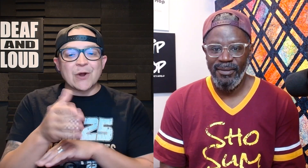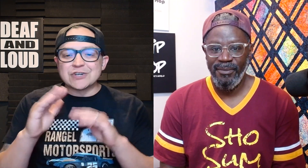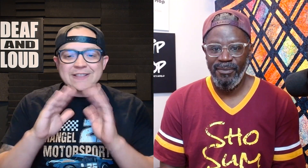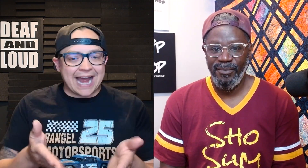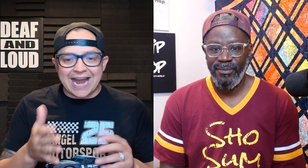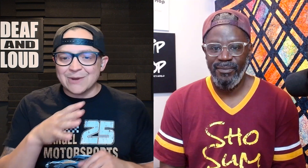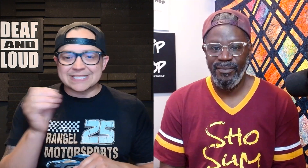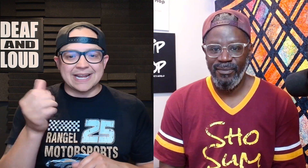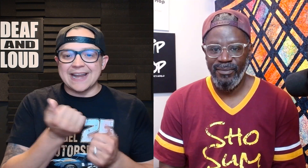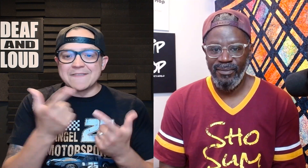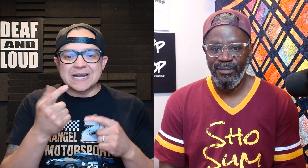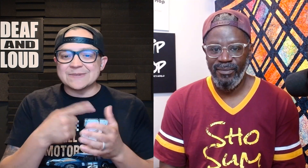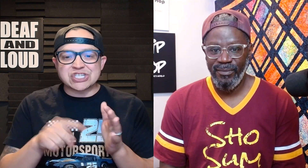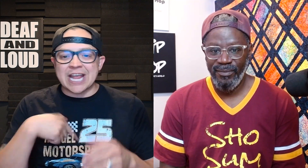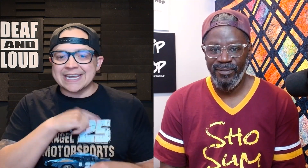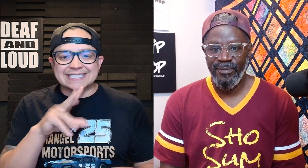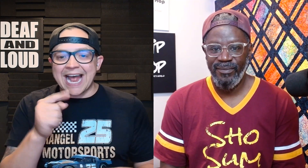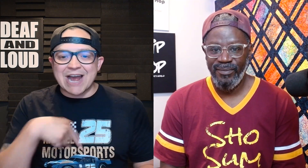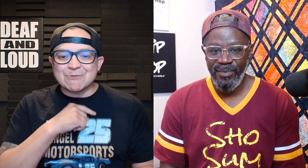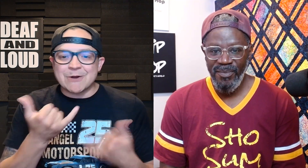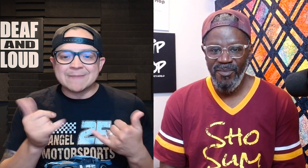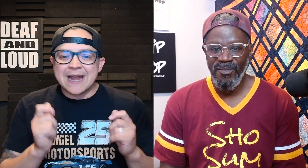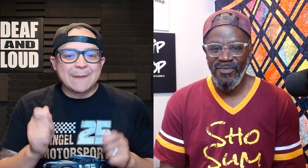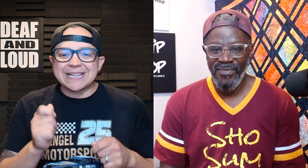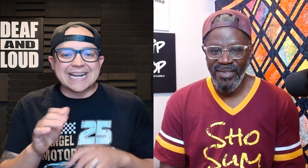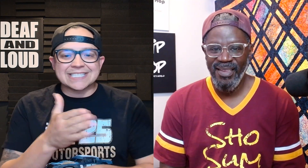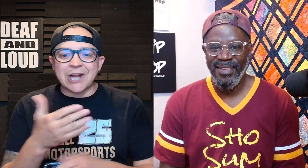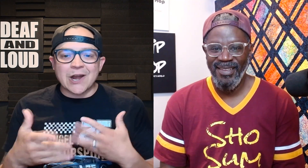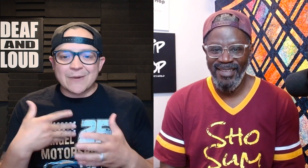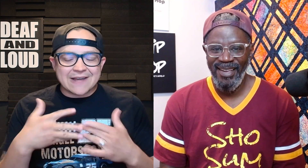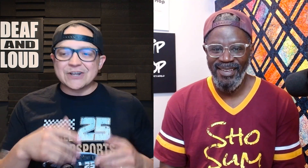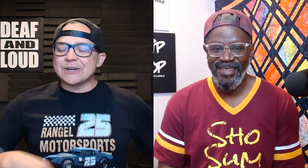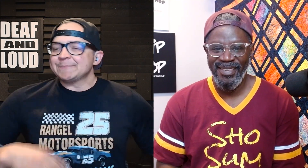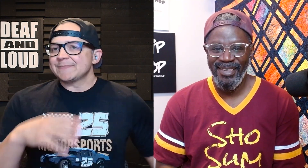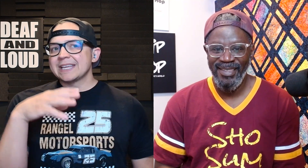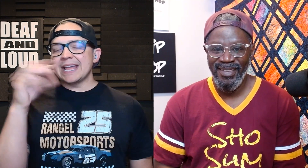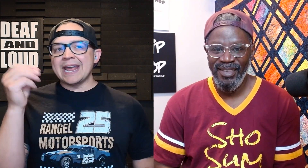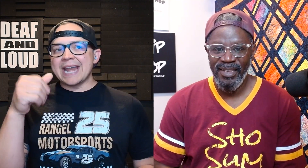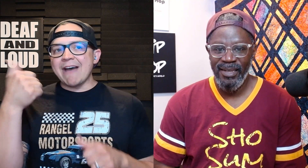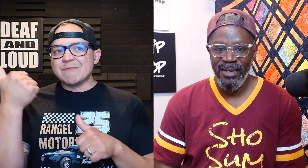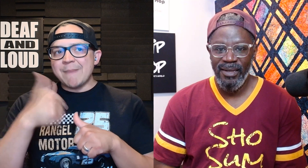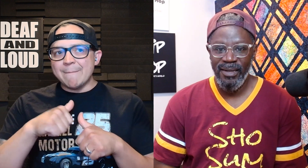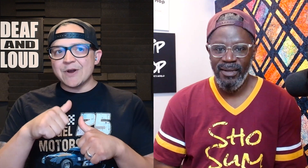over at the house, and everybody was checking us out. We were playing a song or whatever. And I remember,